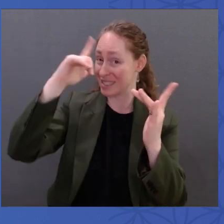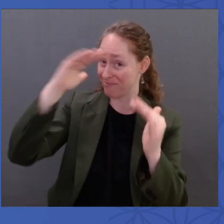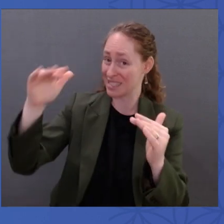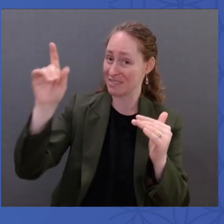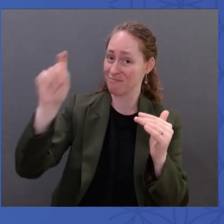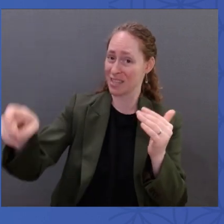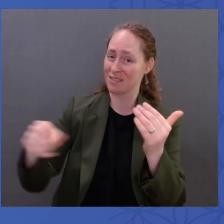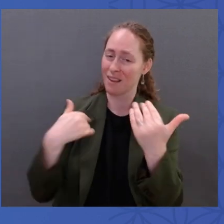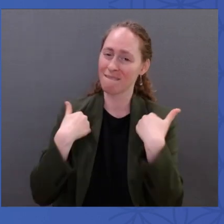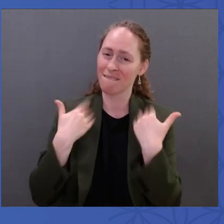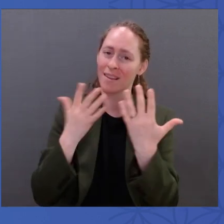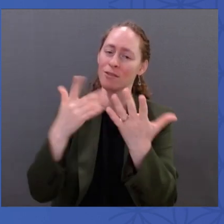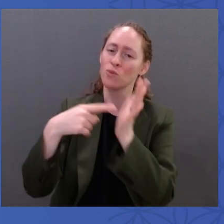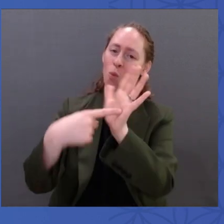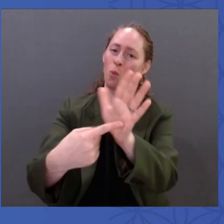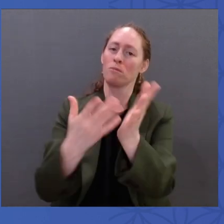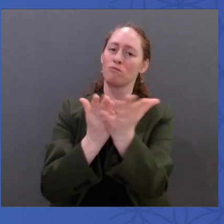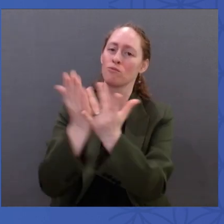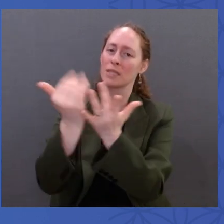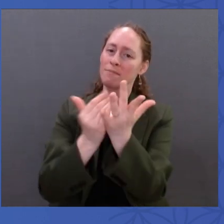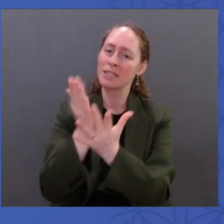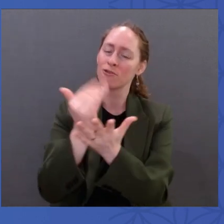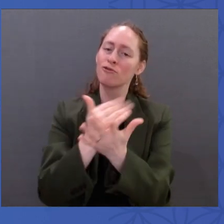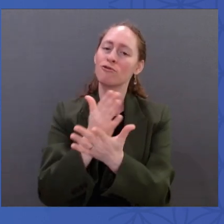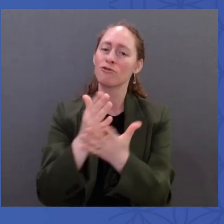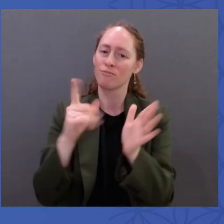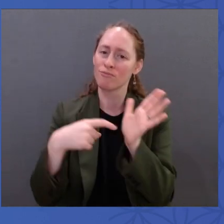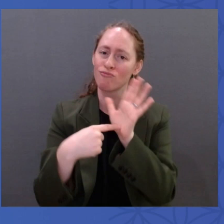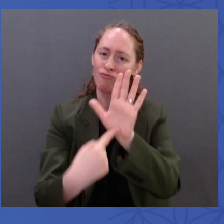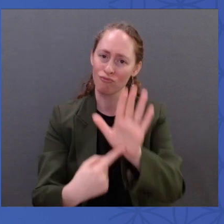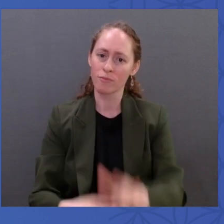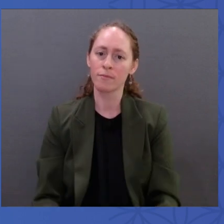in developing talent and technical assistance.